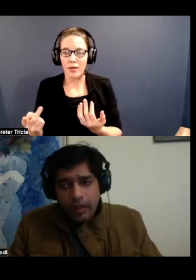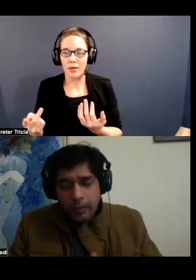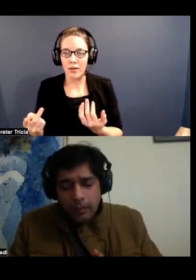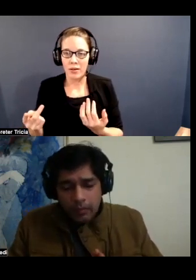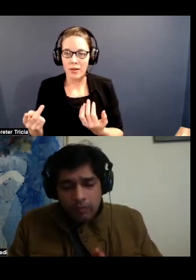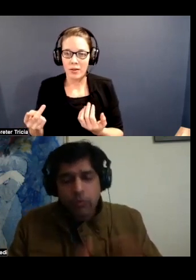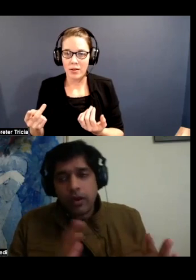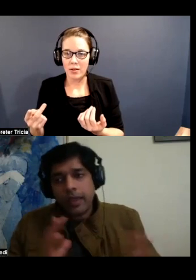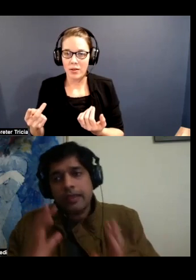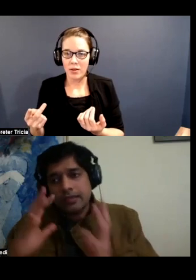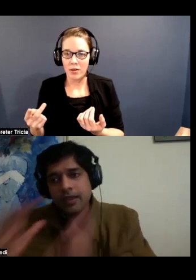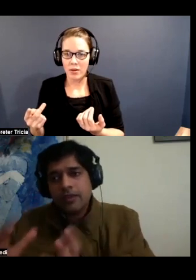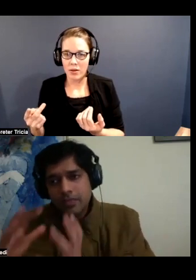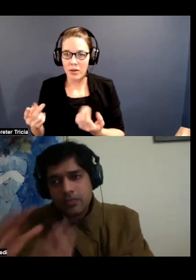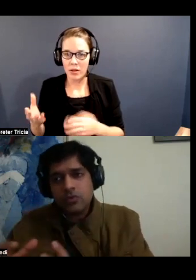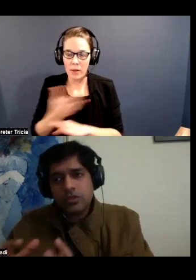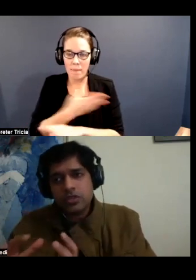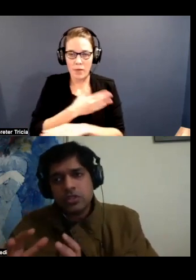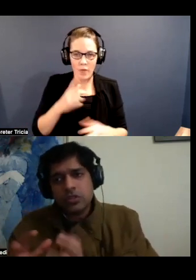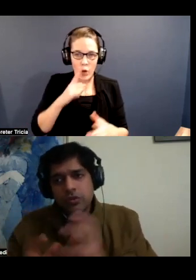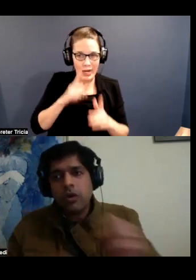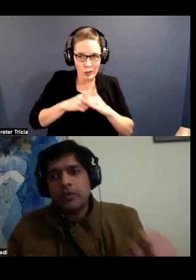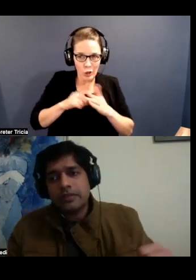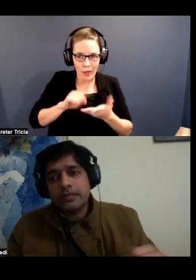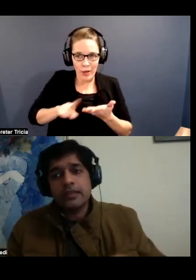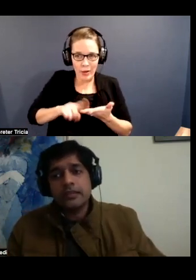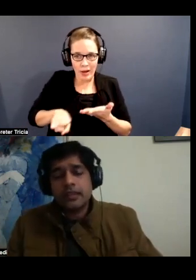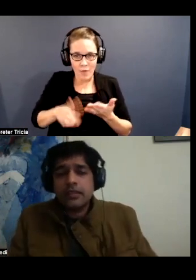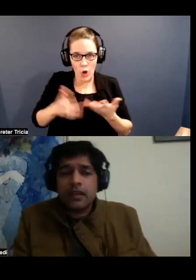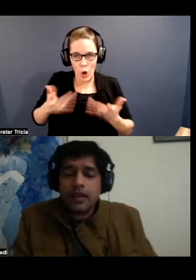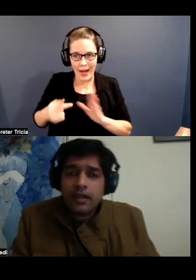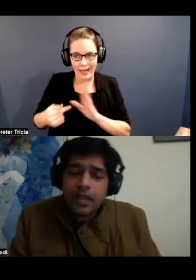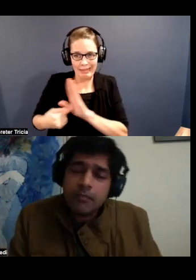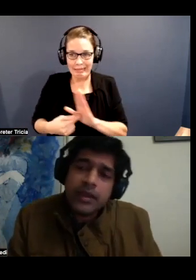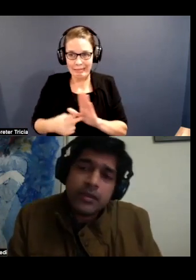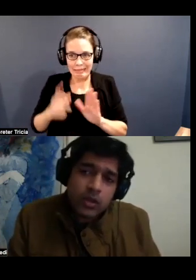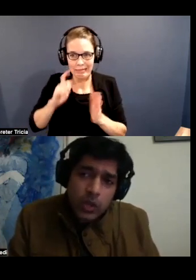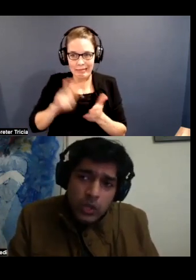Before I started with this research, there were already signs that it might not look good